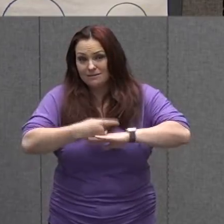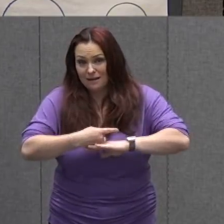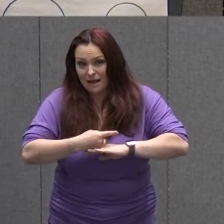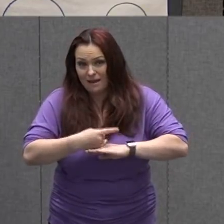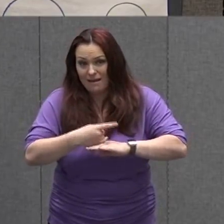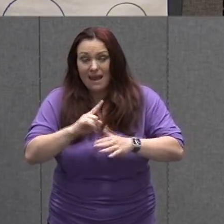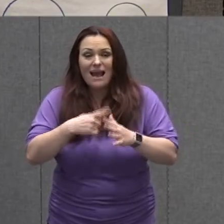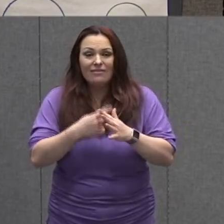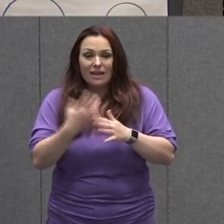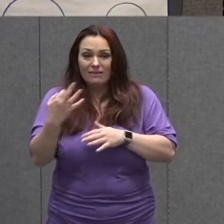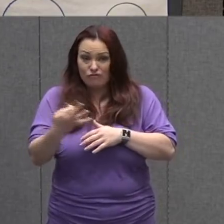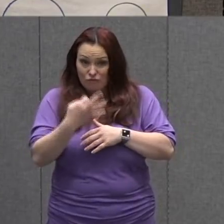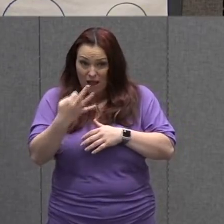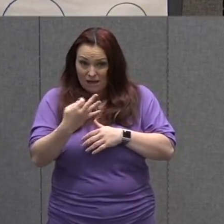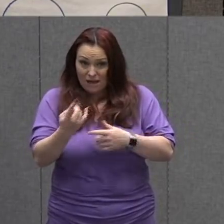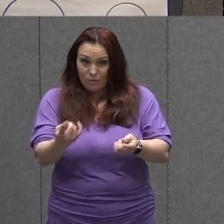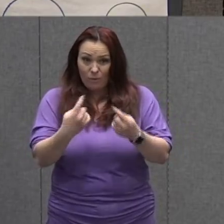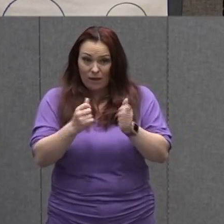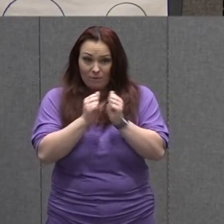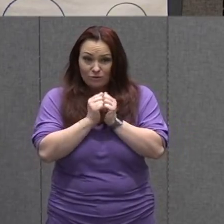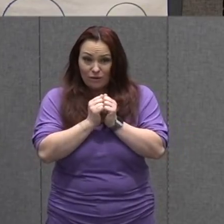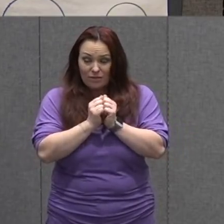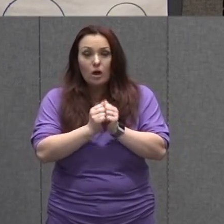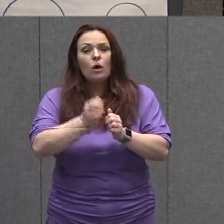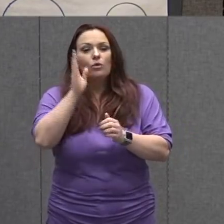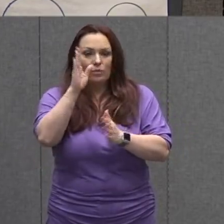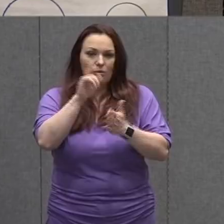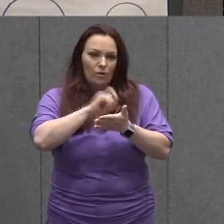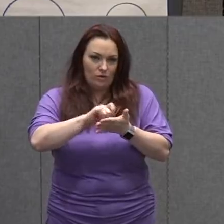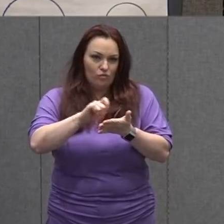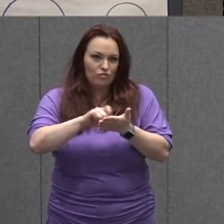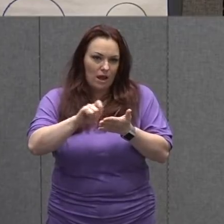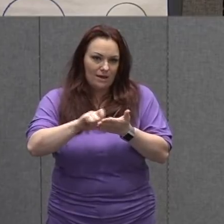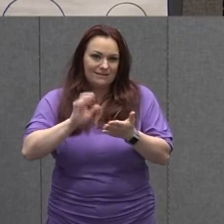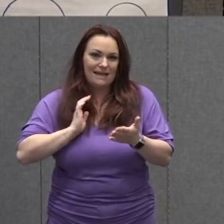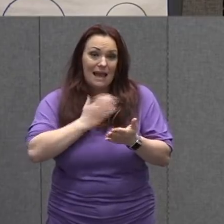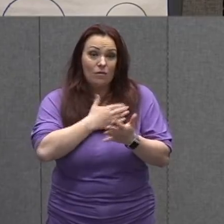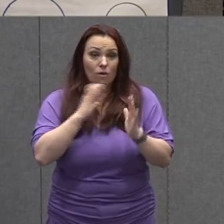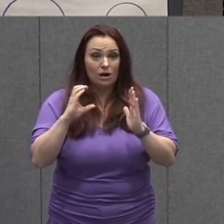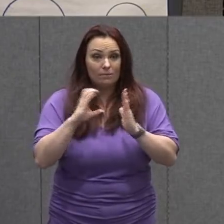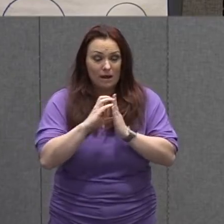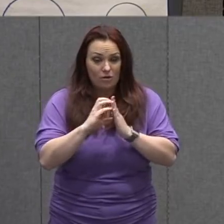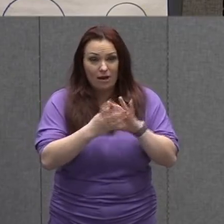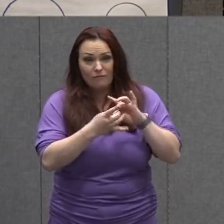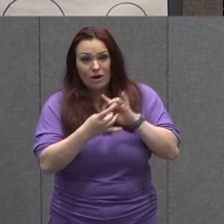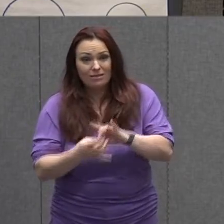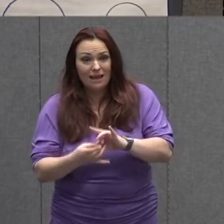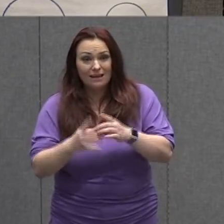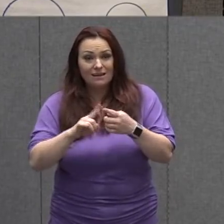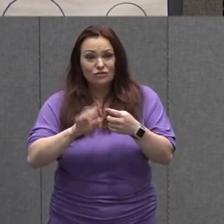we are going to actually write our paragraph around our topic, okay?